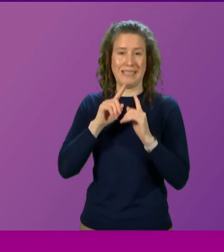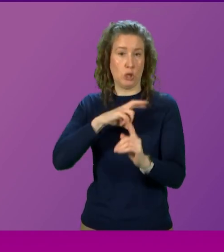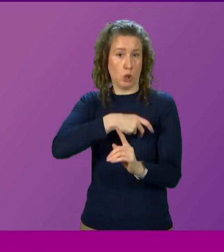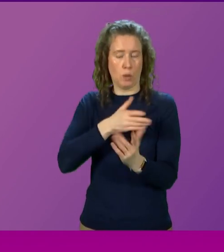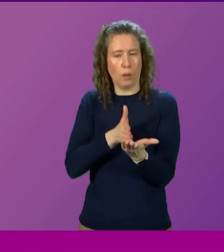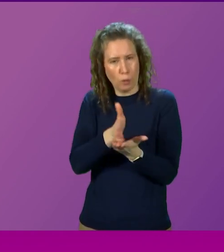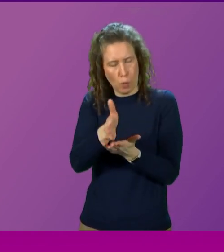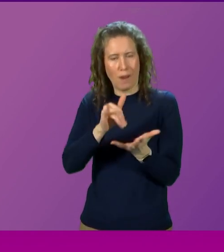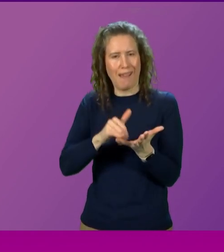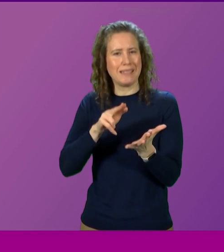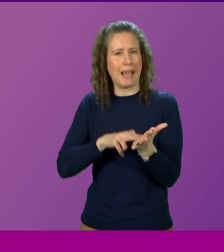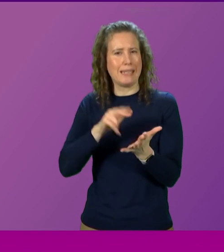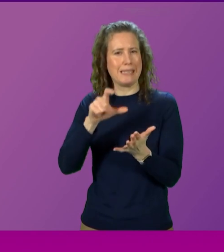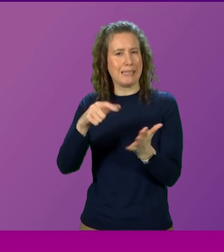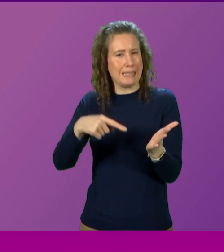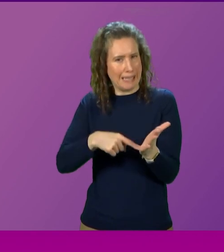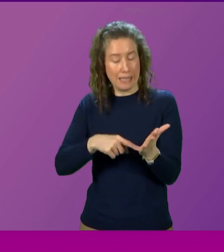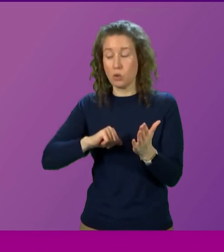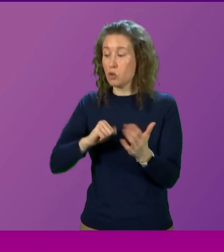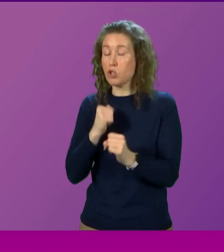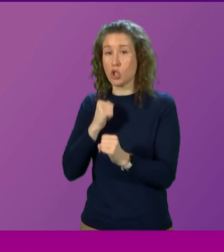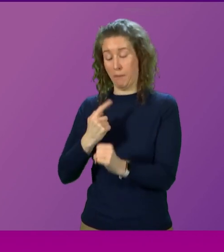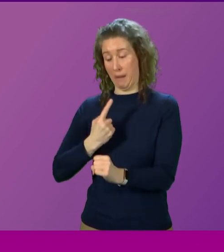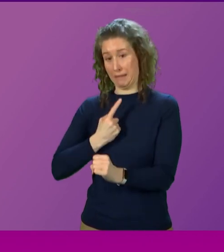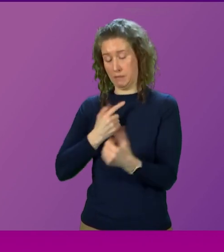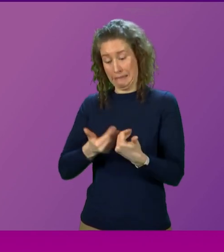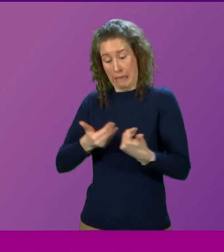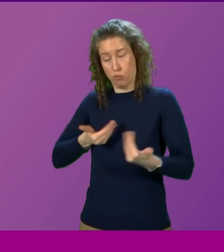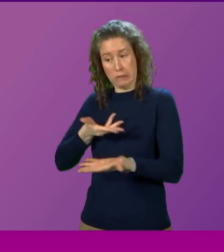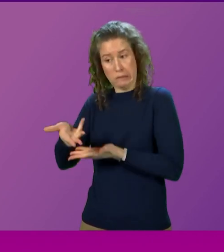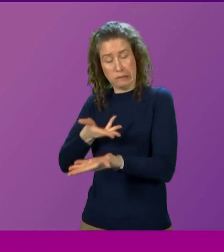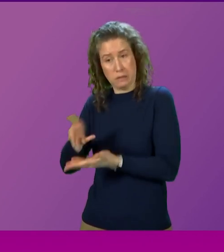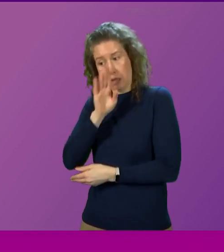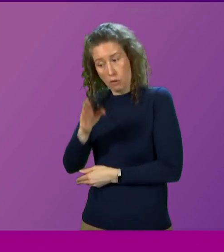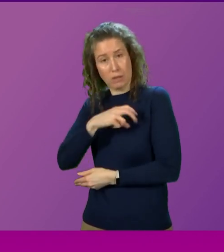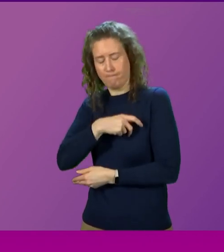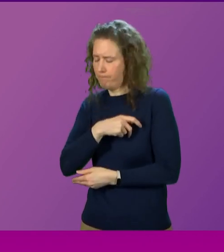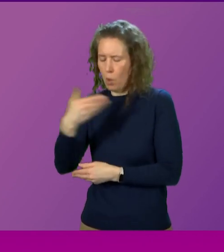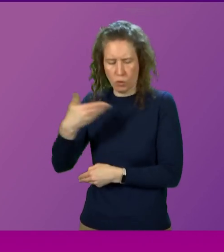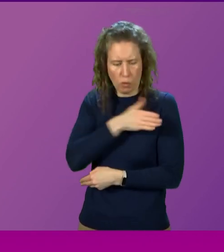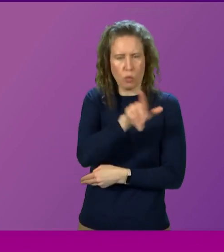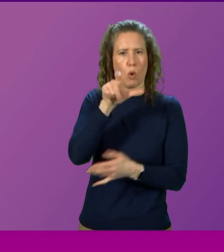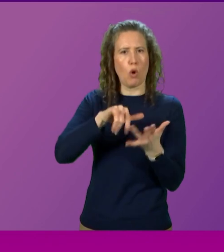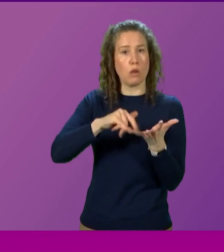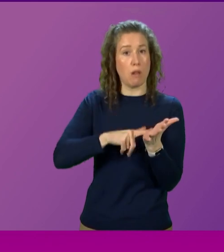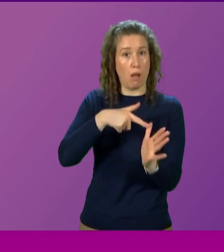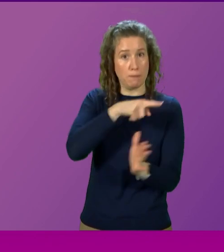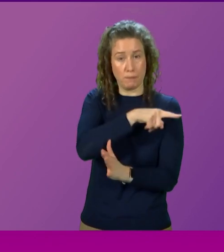The Scottish Government does not negotiate separately with unions on teachers’ pay.